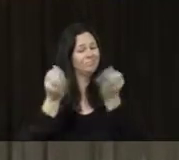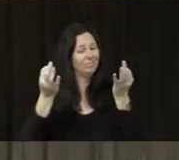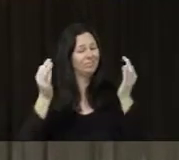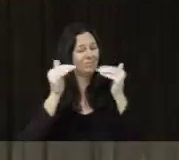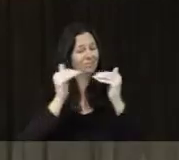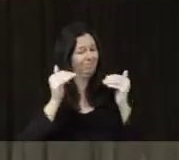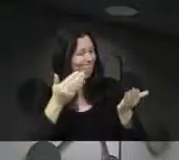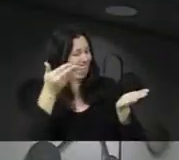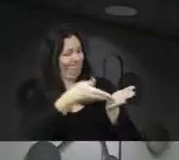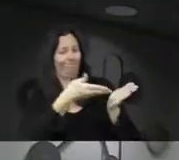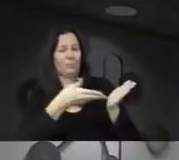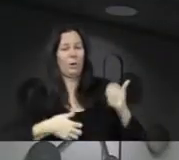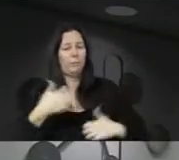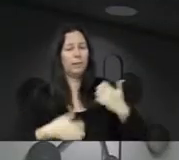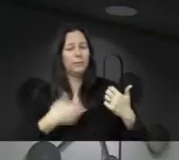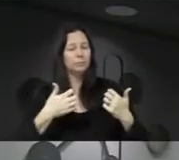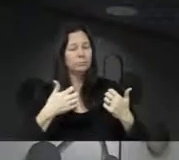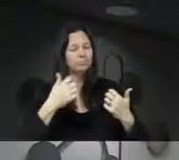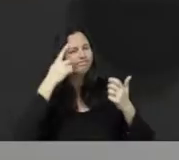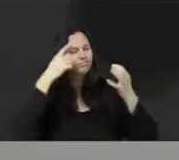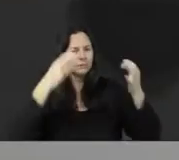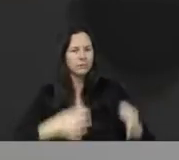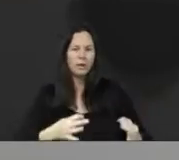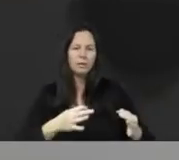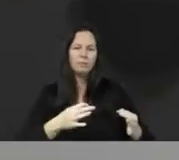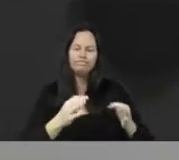with the support of the Public Interest Advocacy Centre.